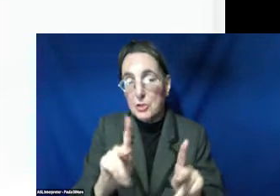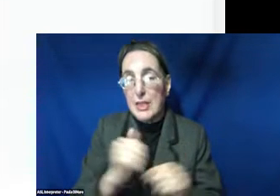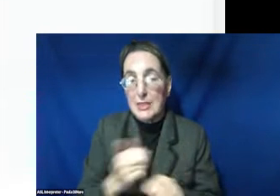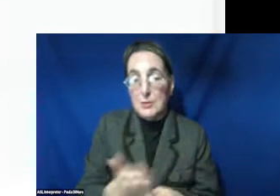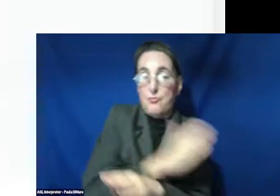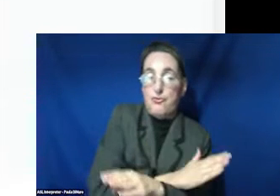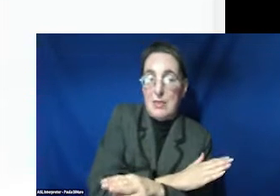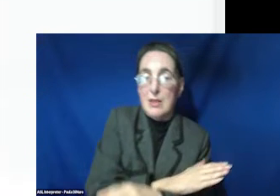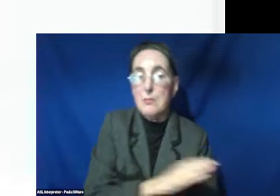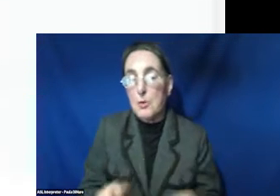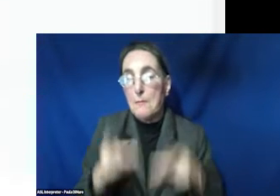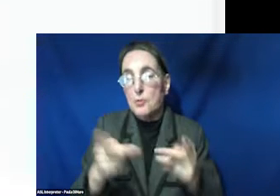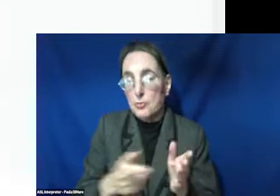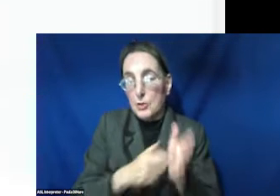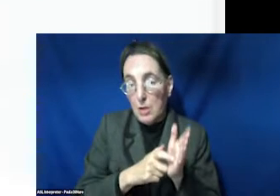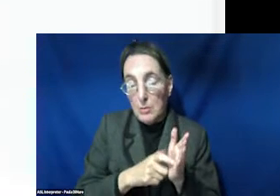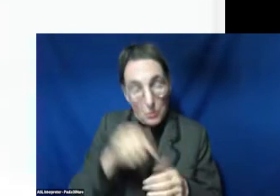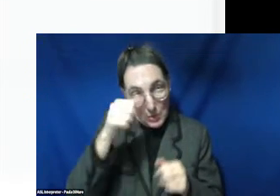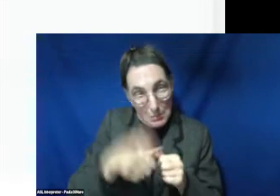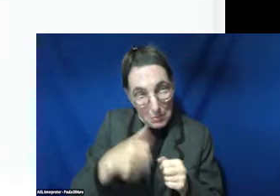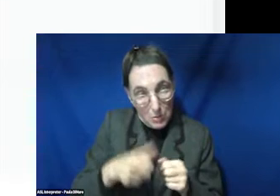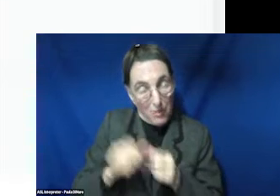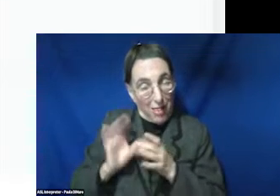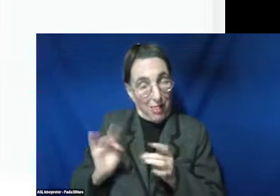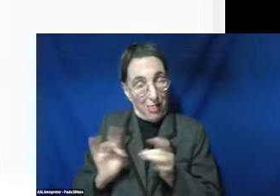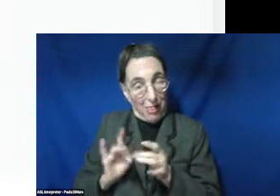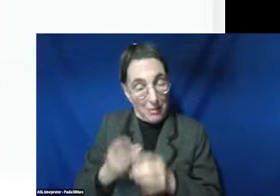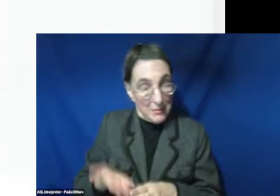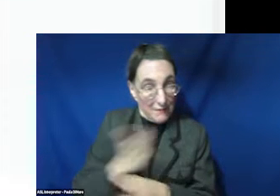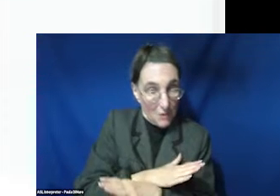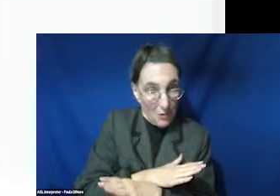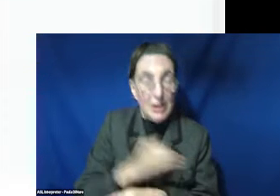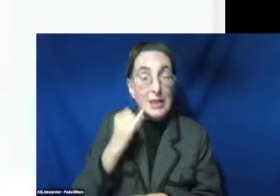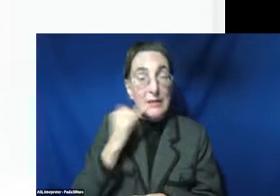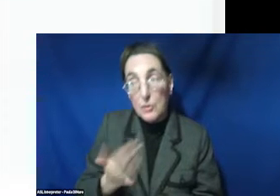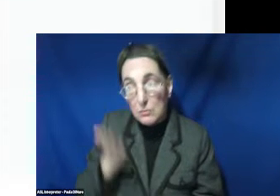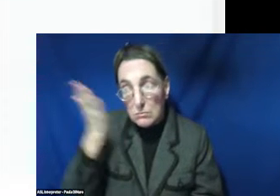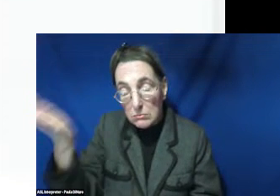So if you remember what I mentioned before, if you submitted a prelim proposal in FastLane,